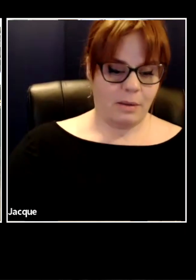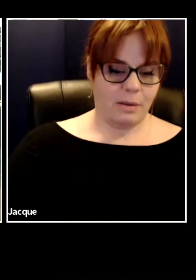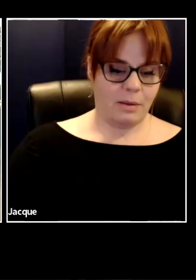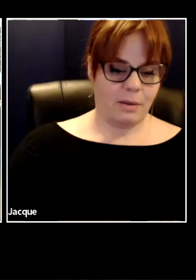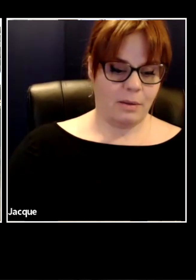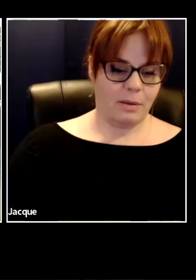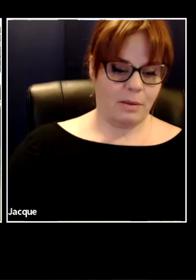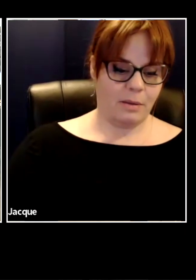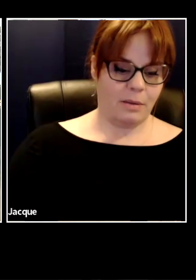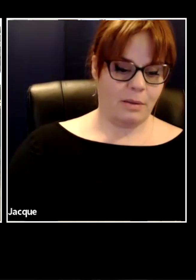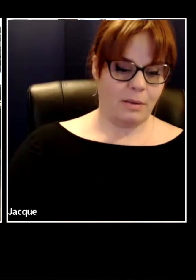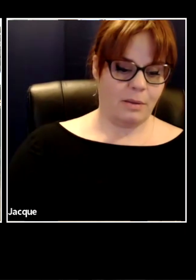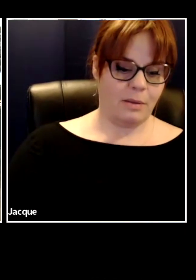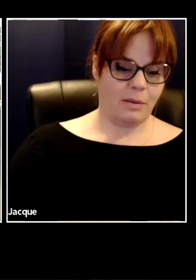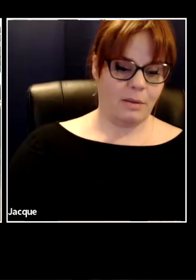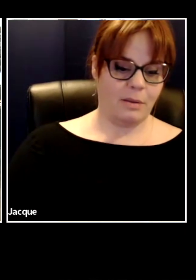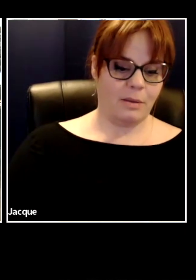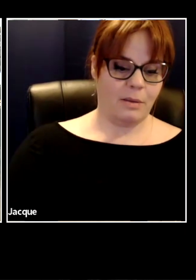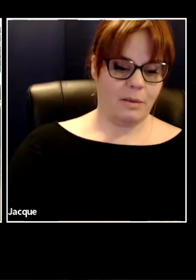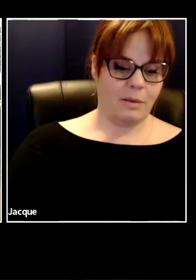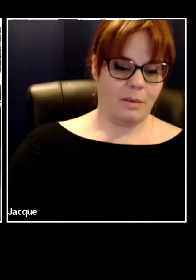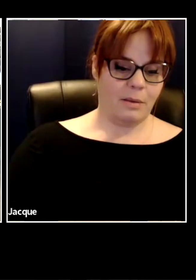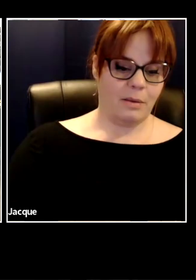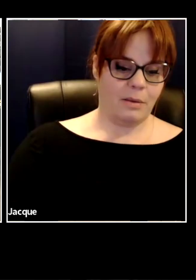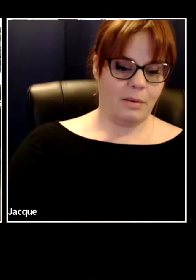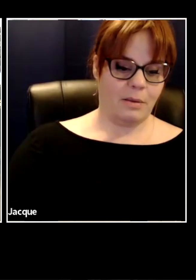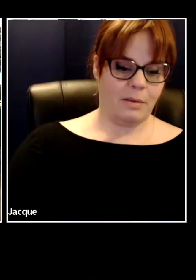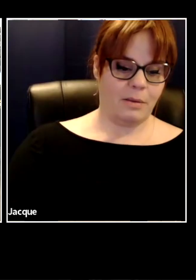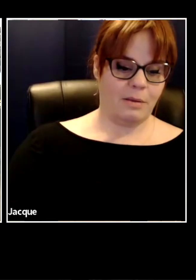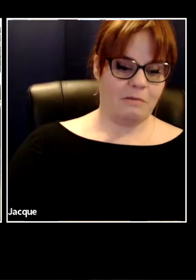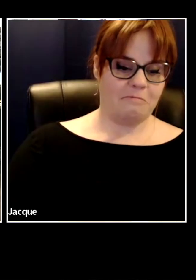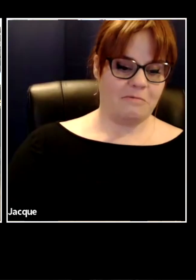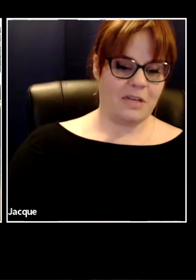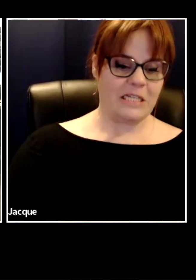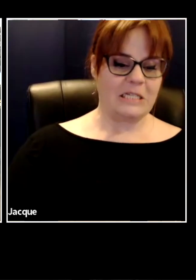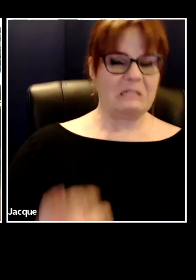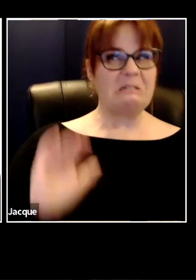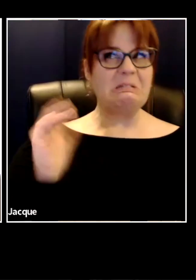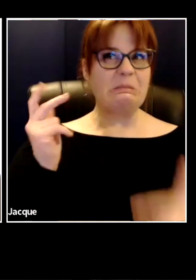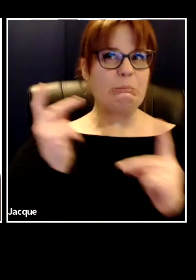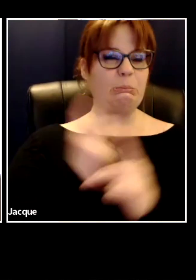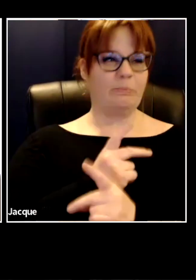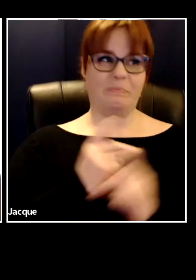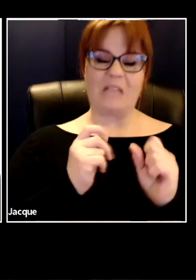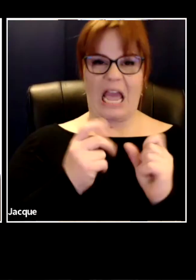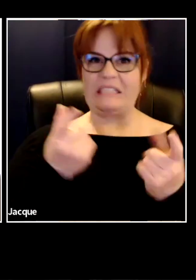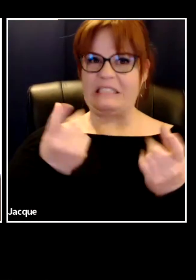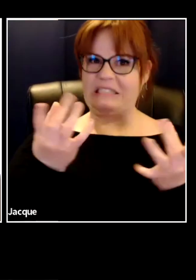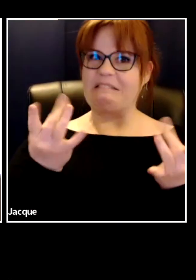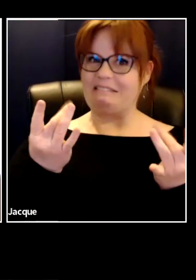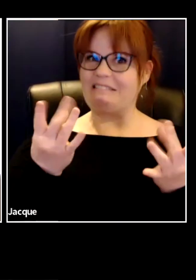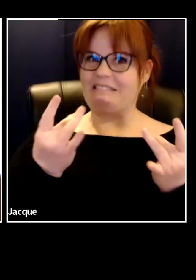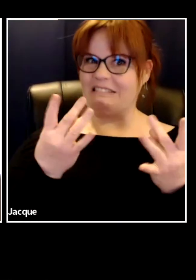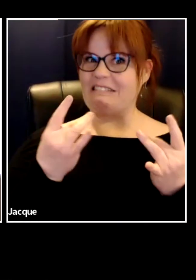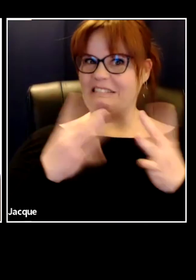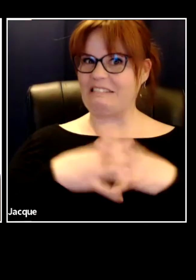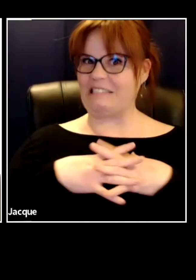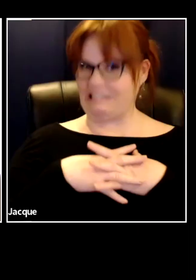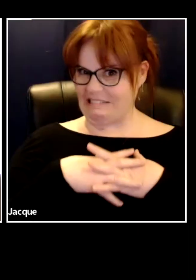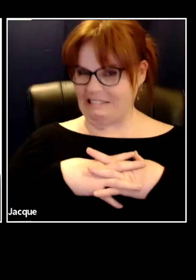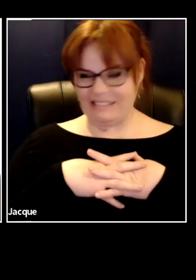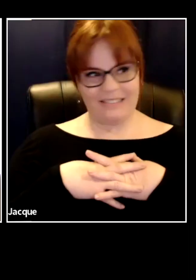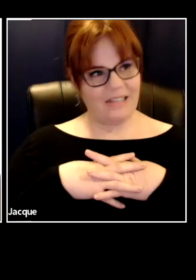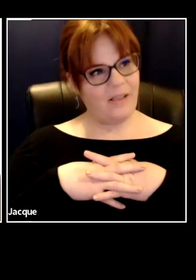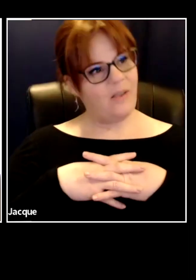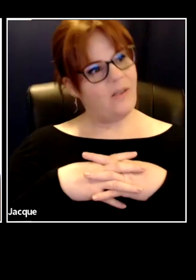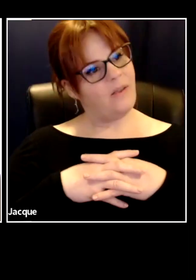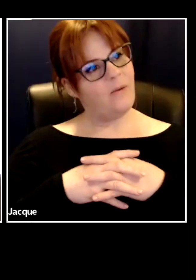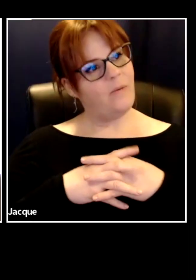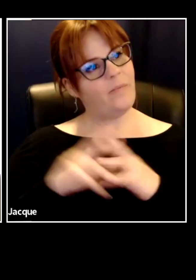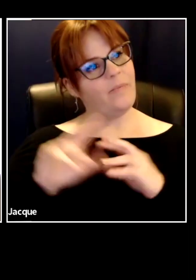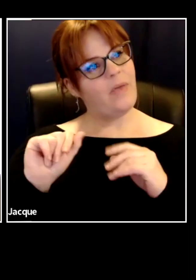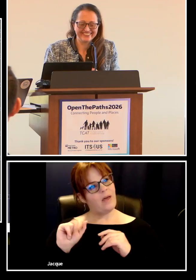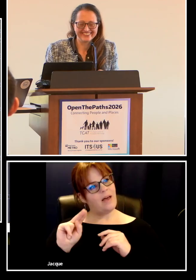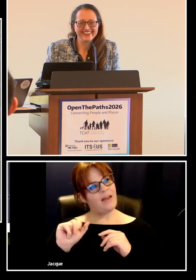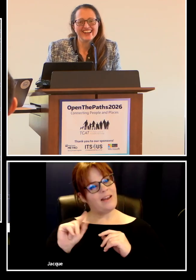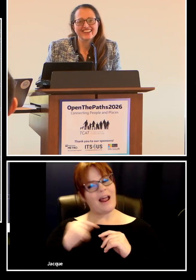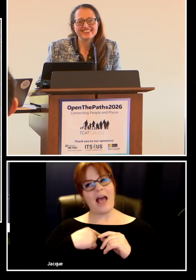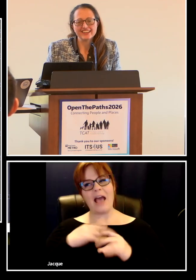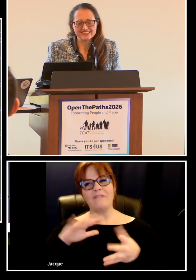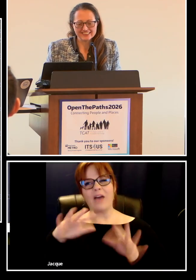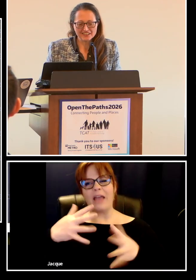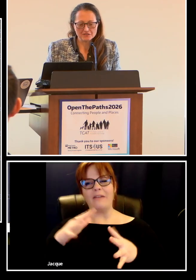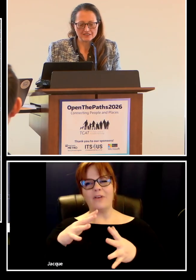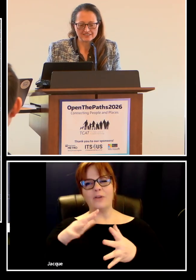around those? I know it is. It's dicey. No. So, I I have a sort of answer. The idea with